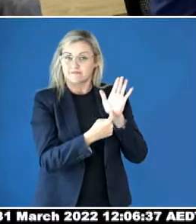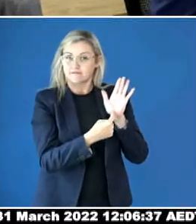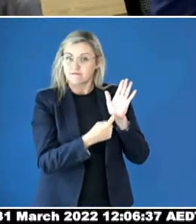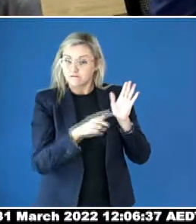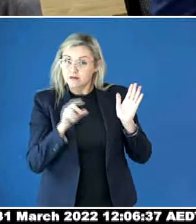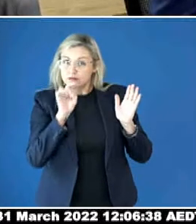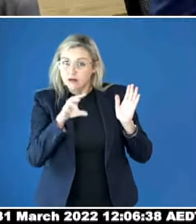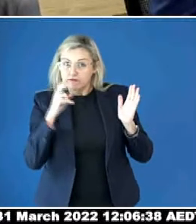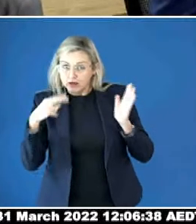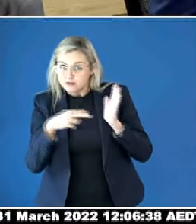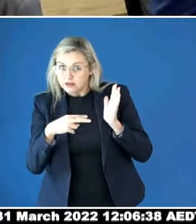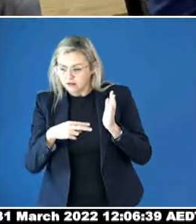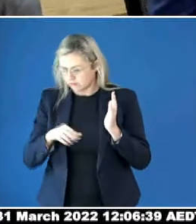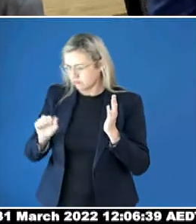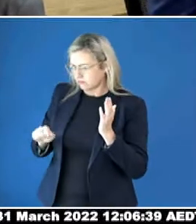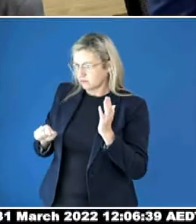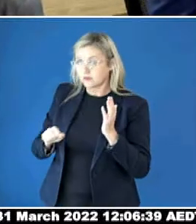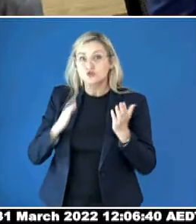You can see that? MS CUMMING: Yes. MS FRASER: But that isn't what happened, is it?